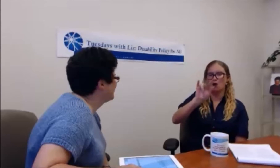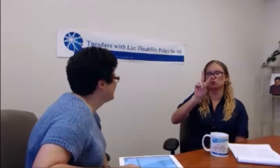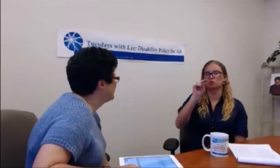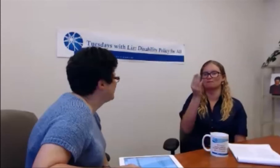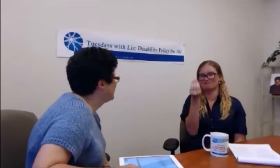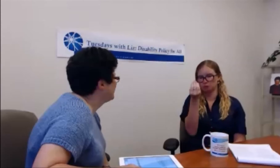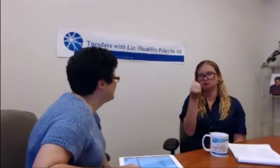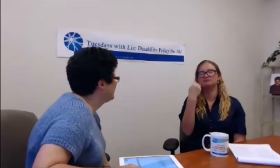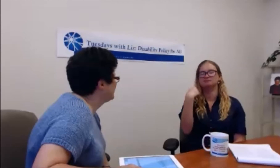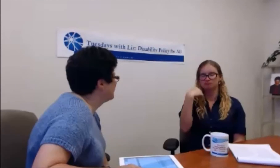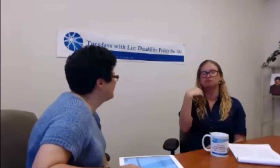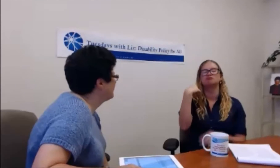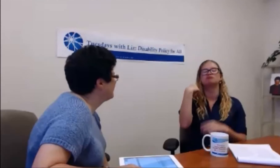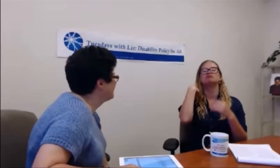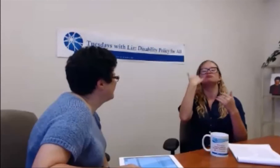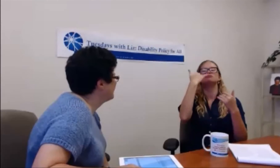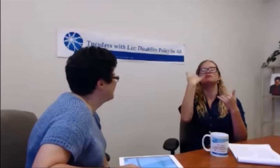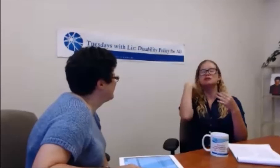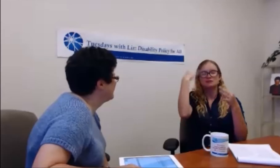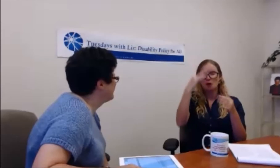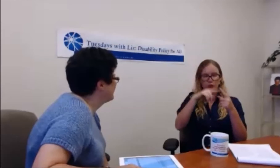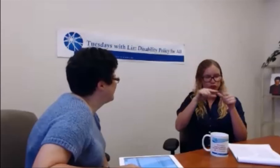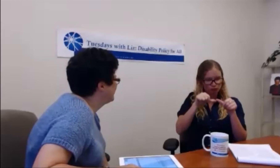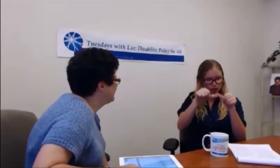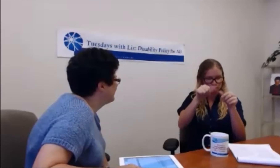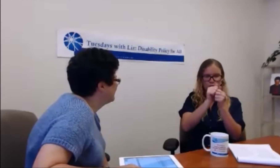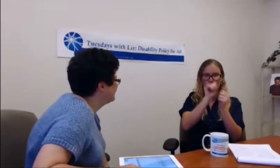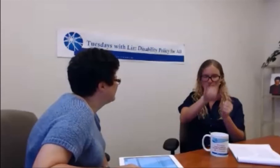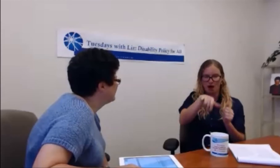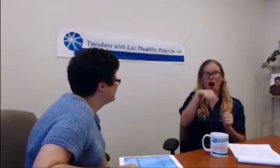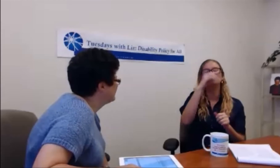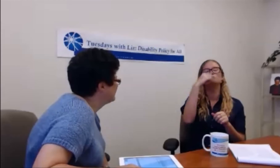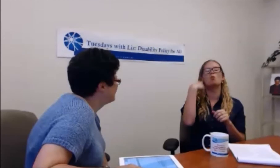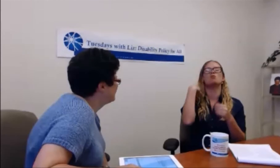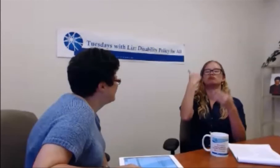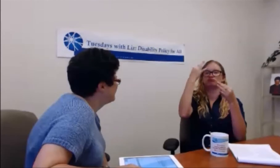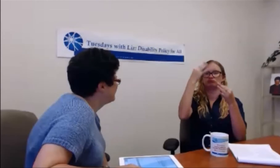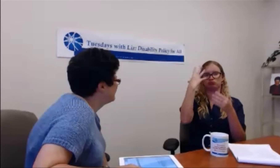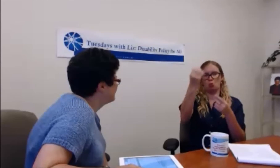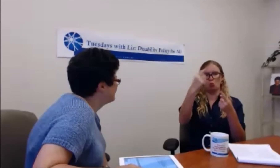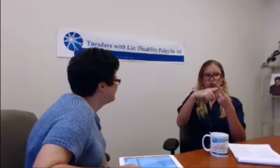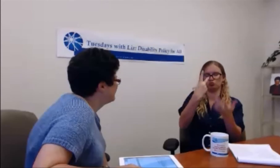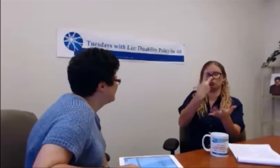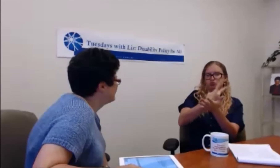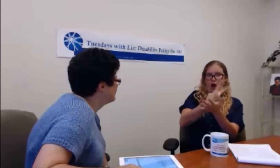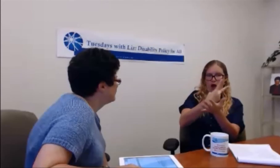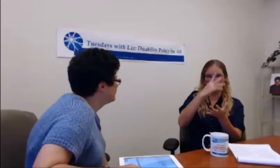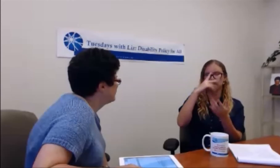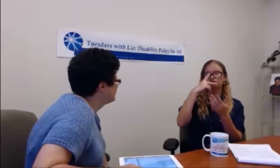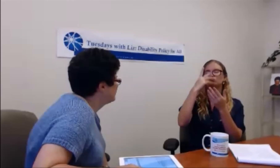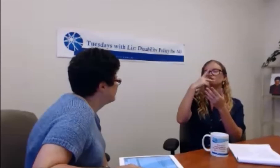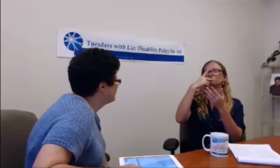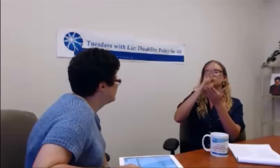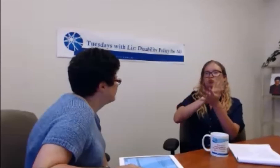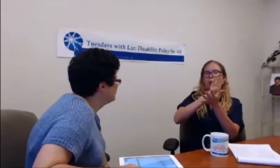last May, 2014. I decided to continue with my education, so I am in graduate school,